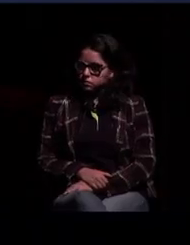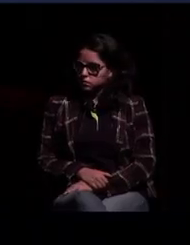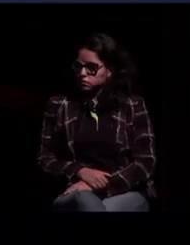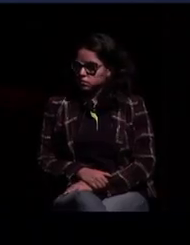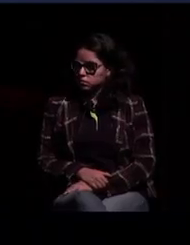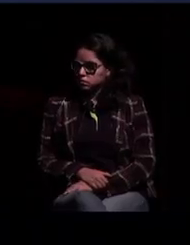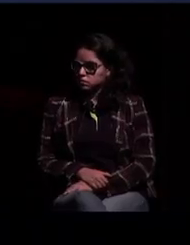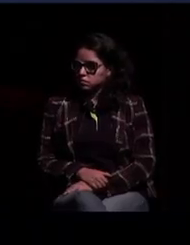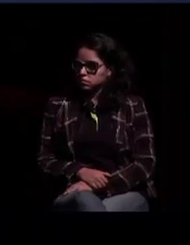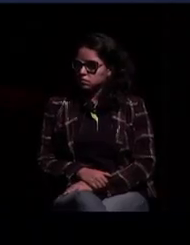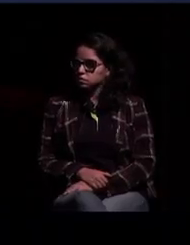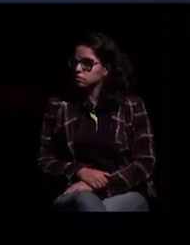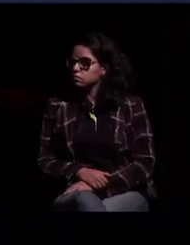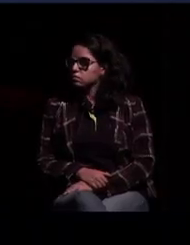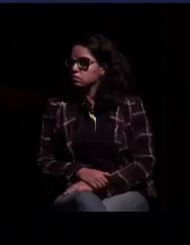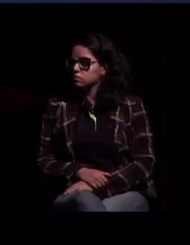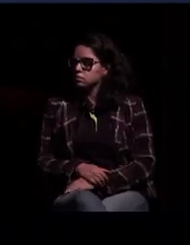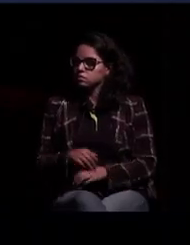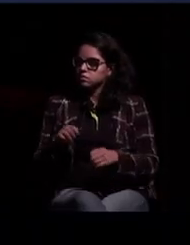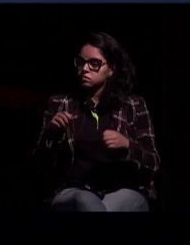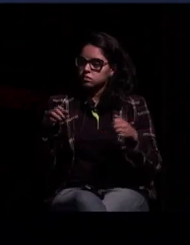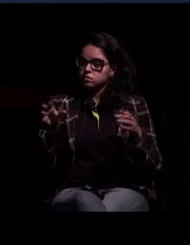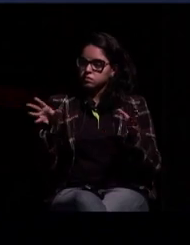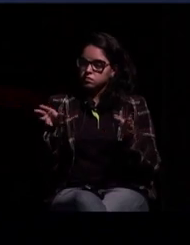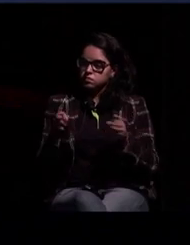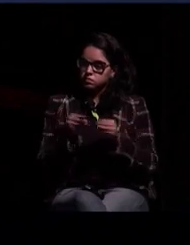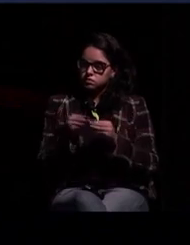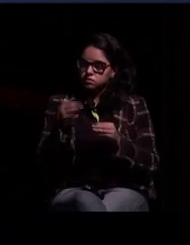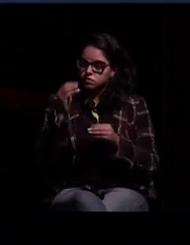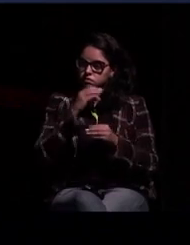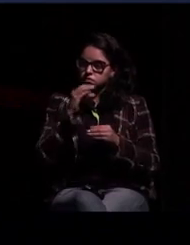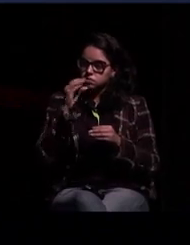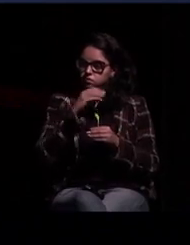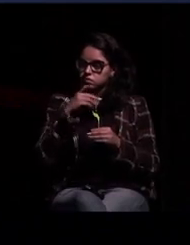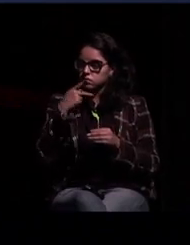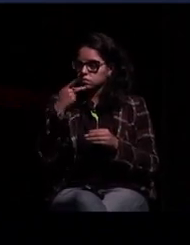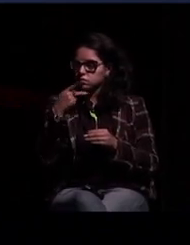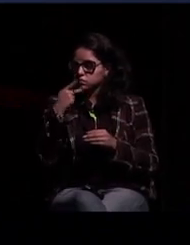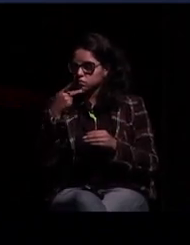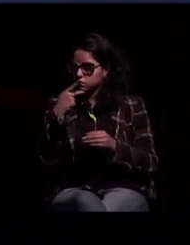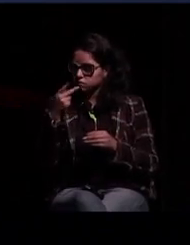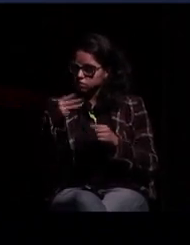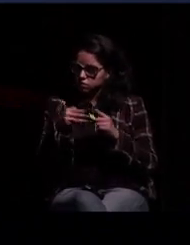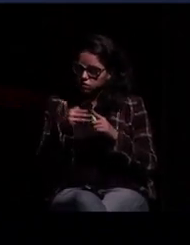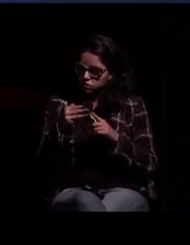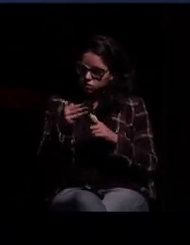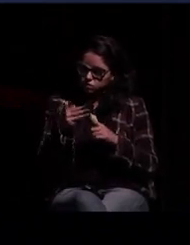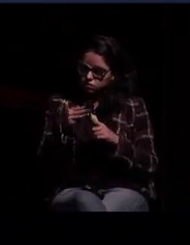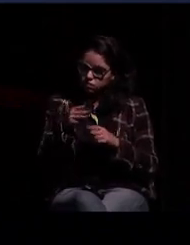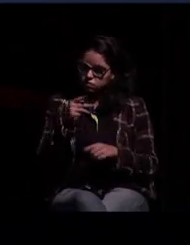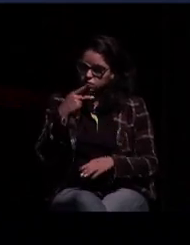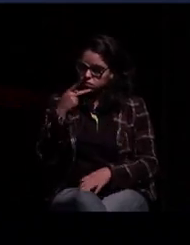so the three can comment.